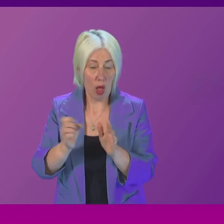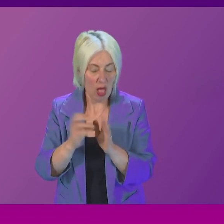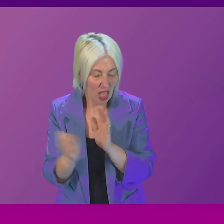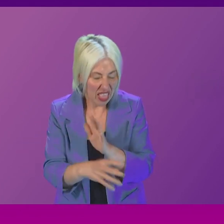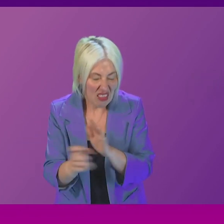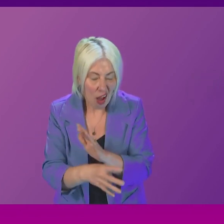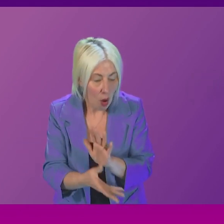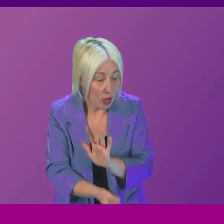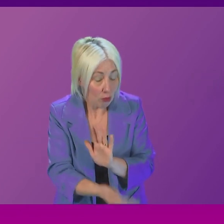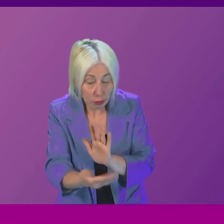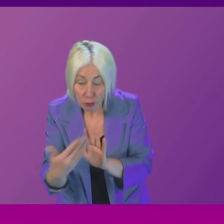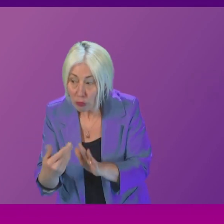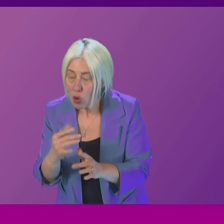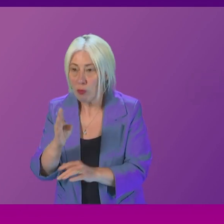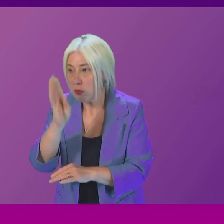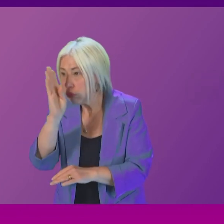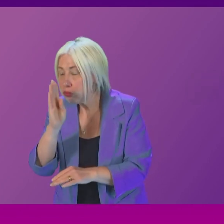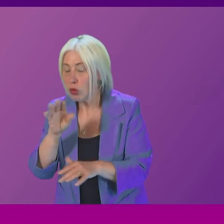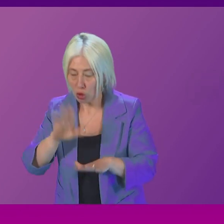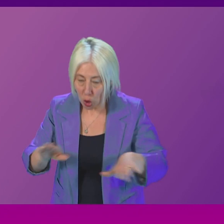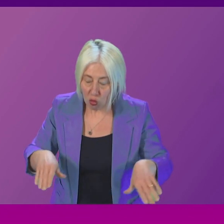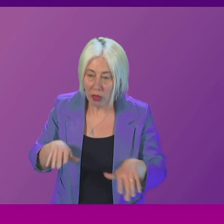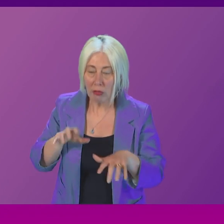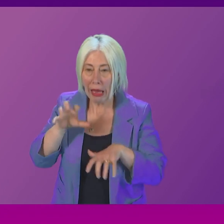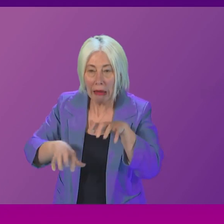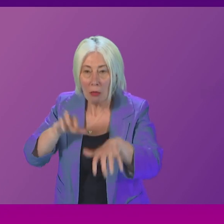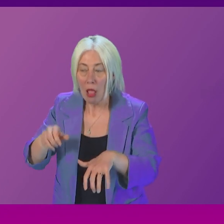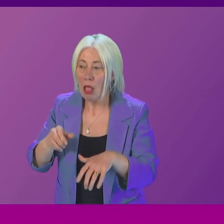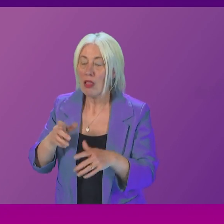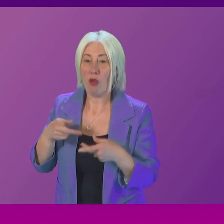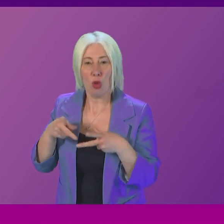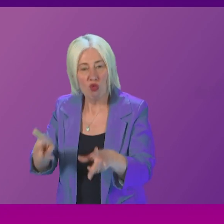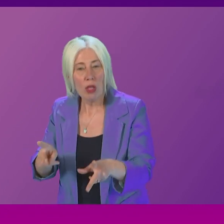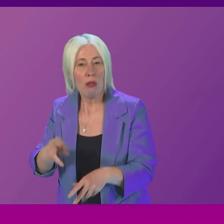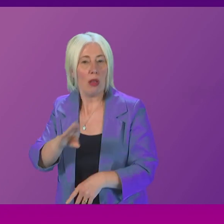glass that can be hazardous to children and pets—from our streets, parks and beaches.